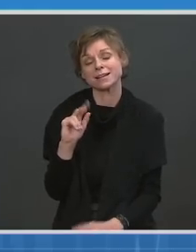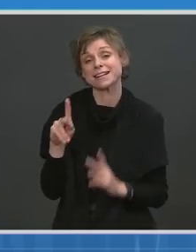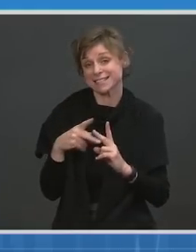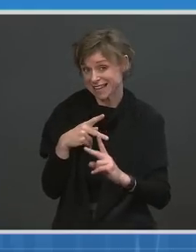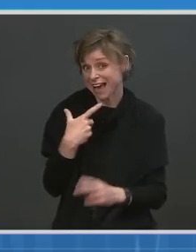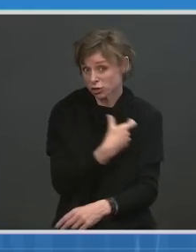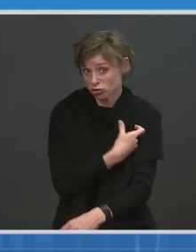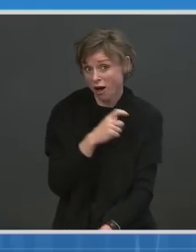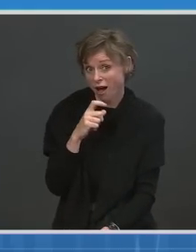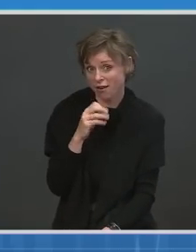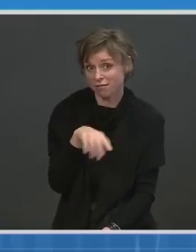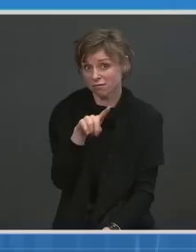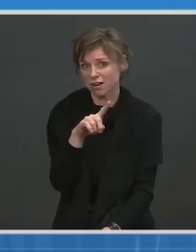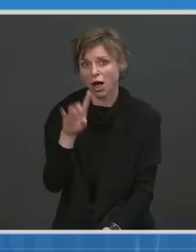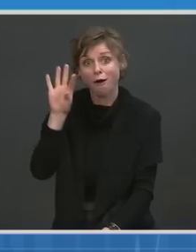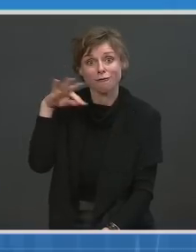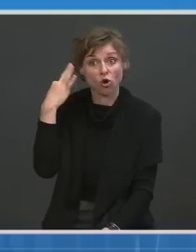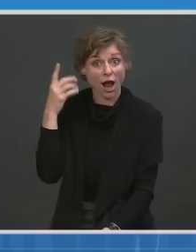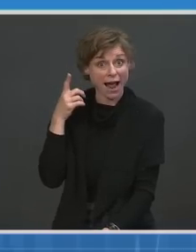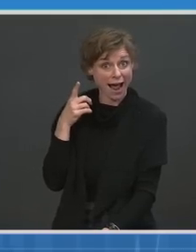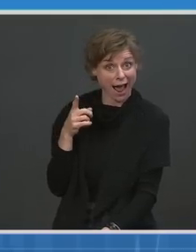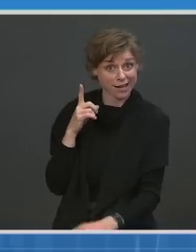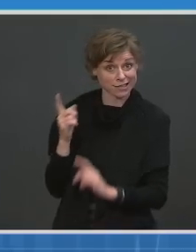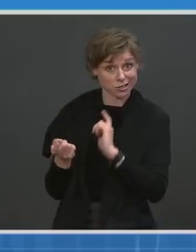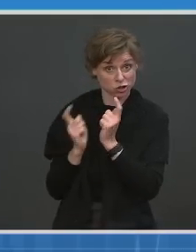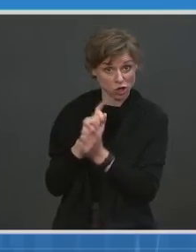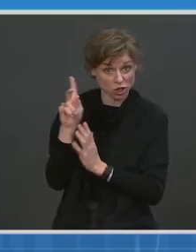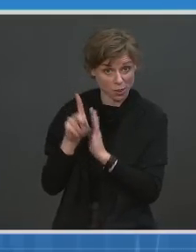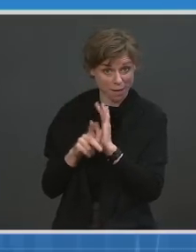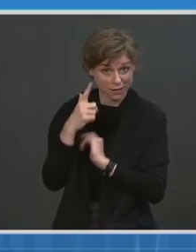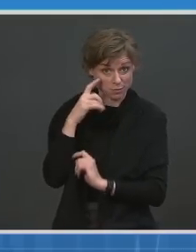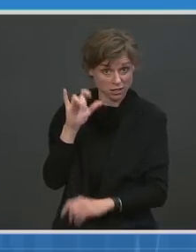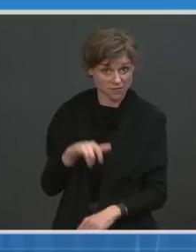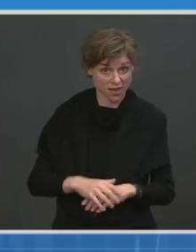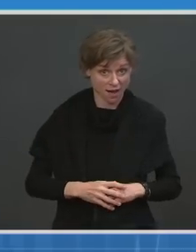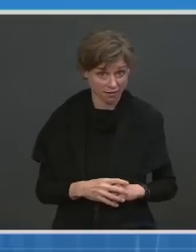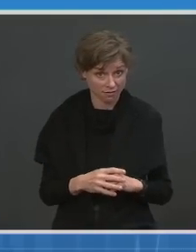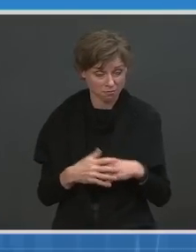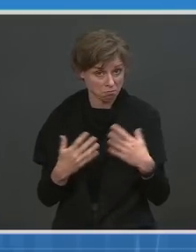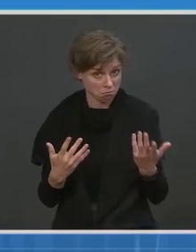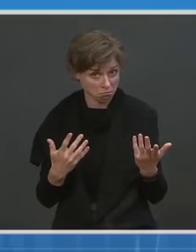In France, they've changed their policy based on this. Are there any discussions happening to consider a change